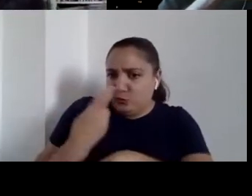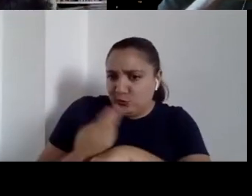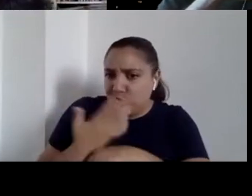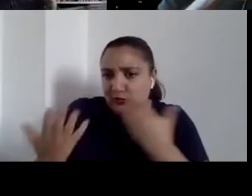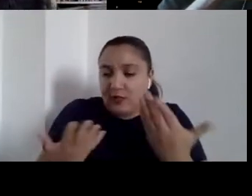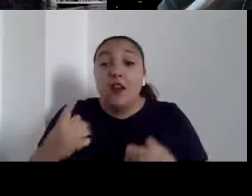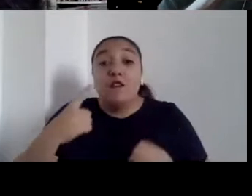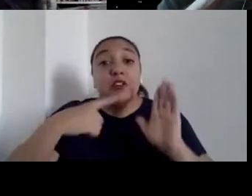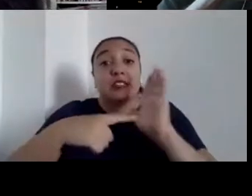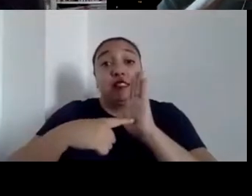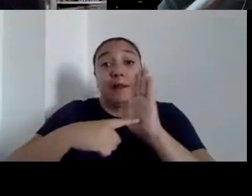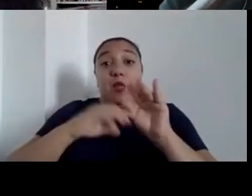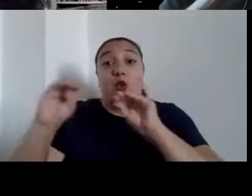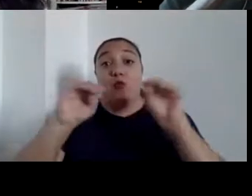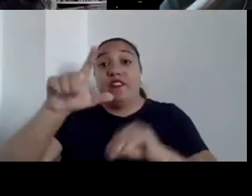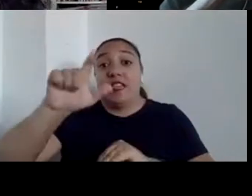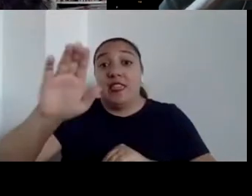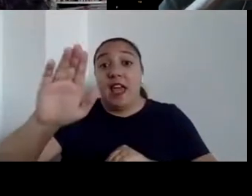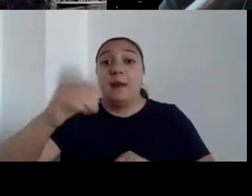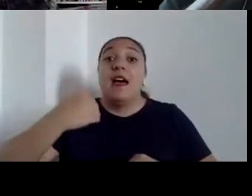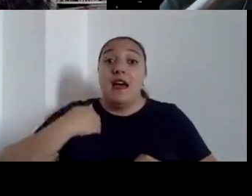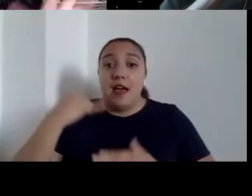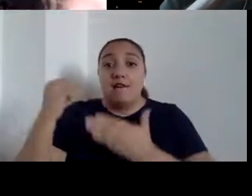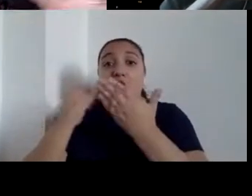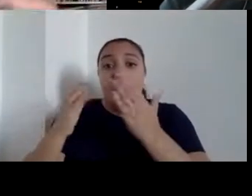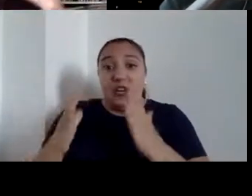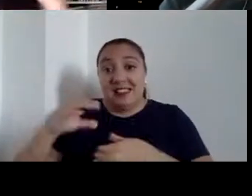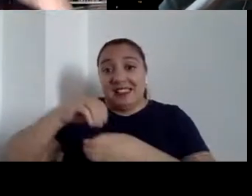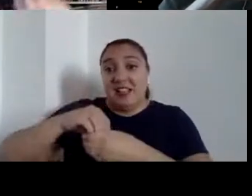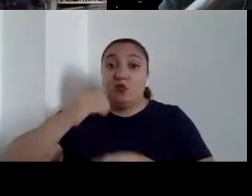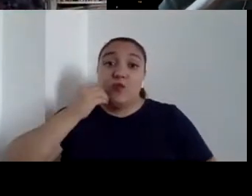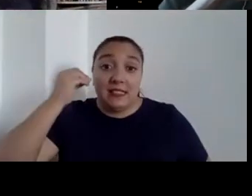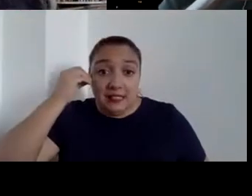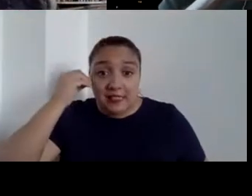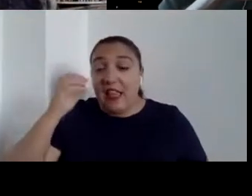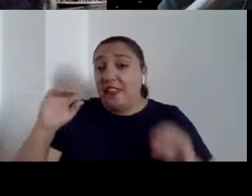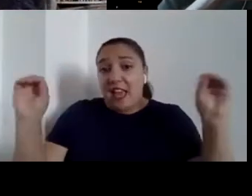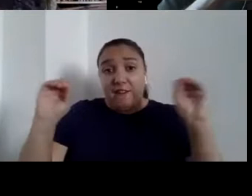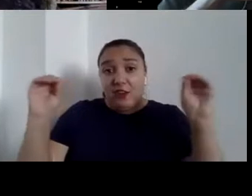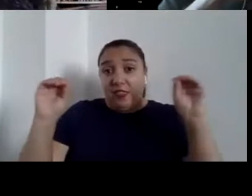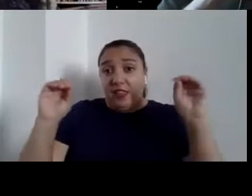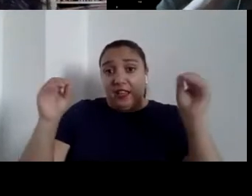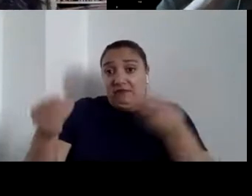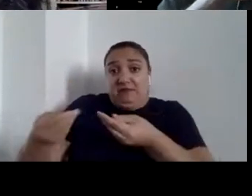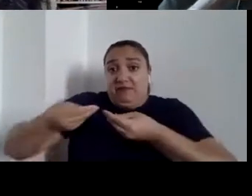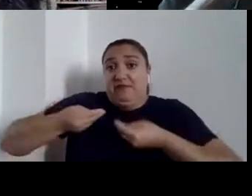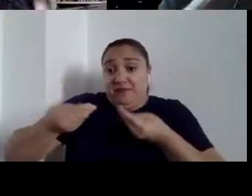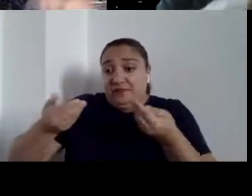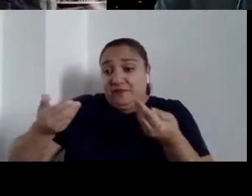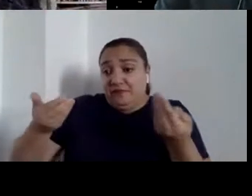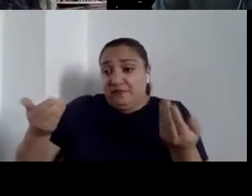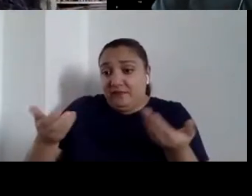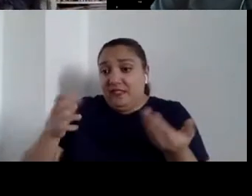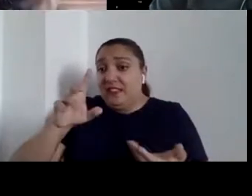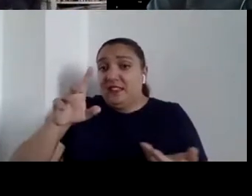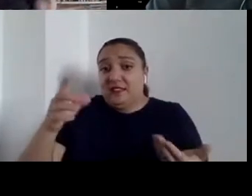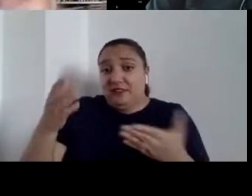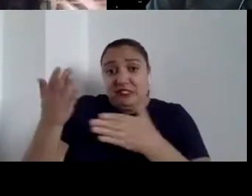and residents and they don't have a deliverable. I do ask to share something that could be